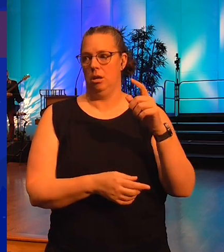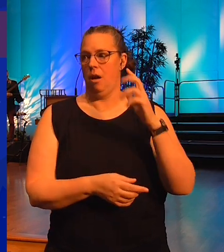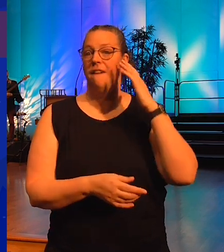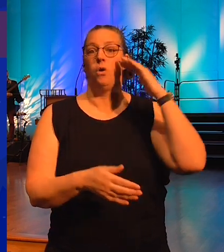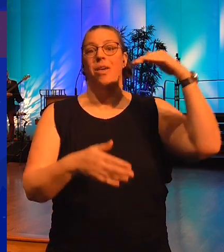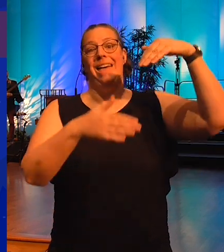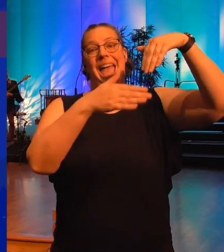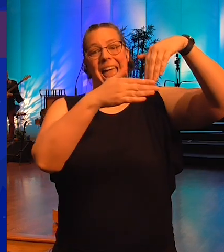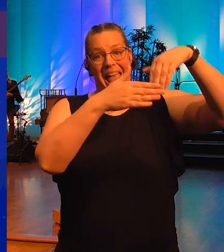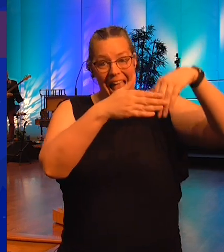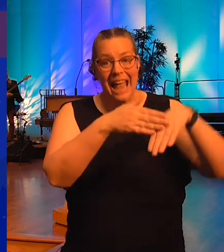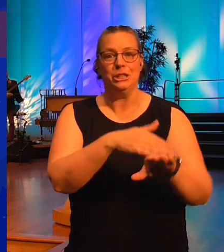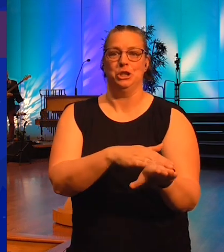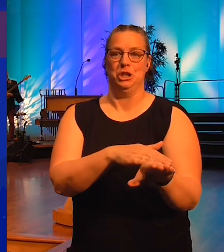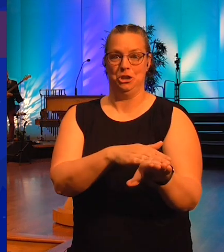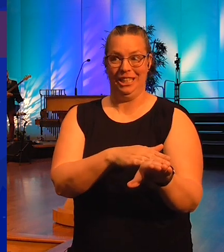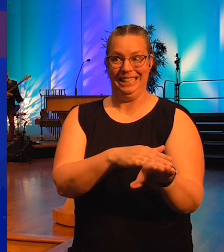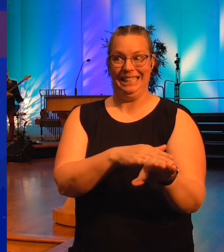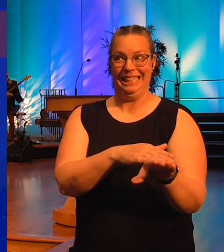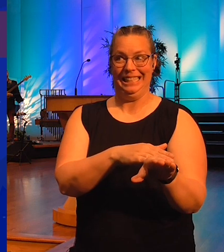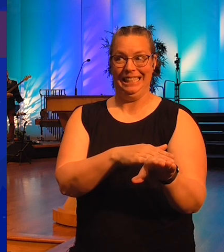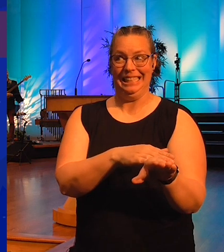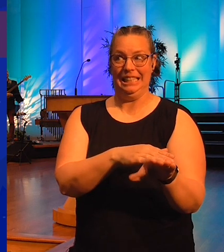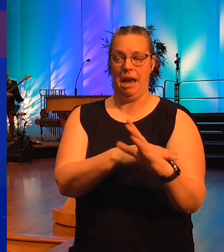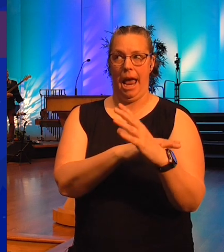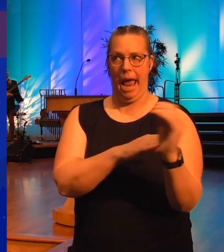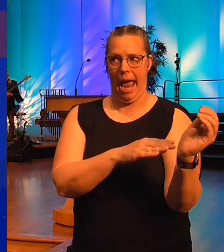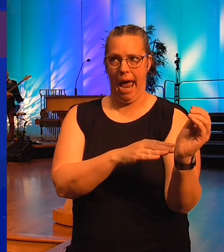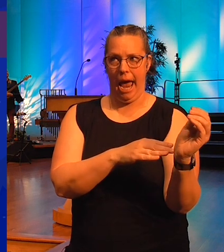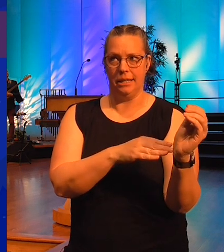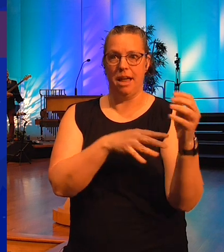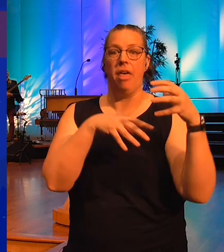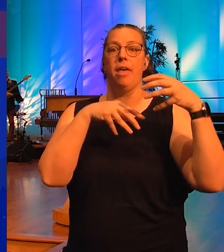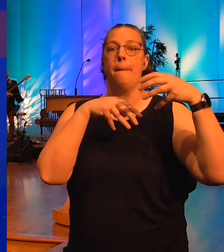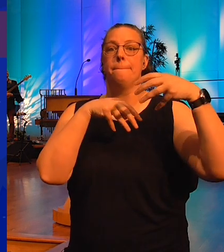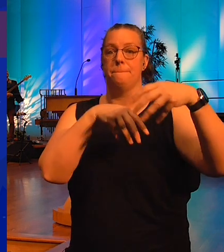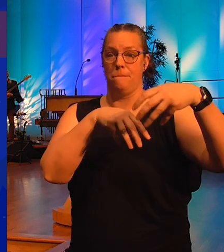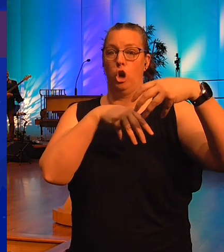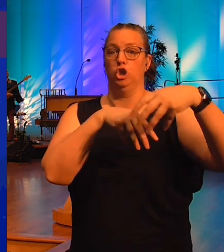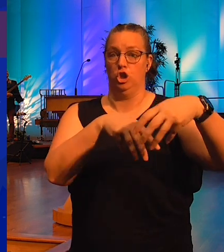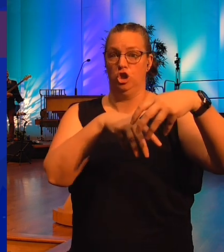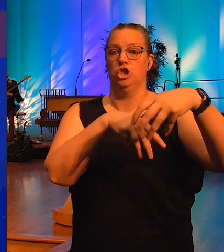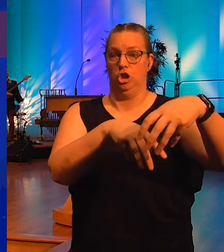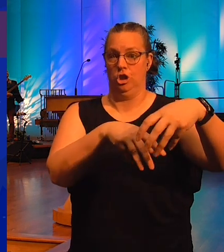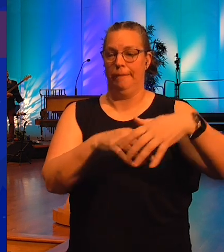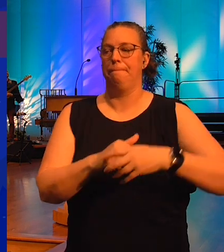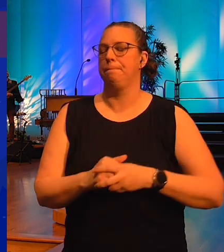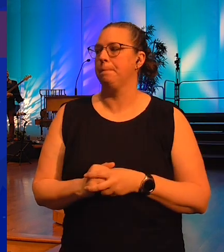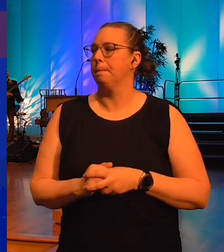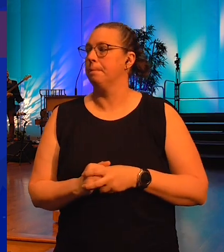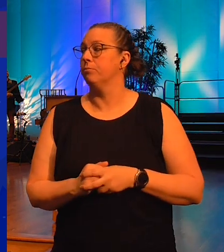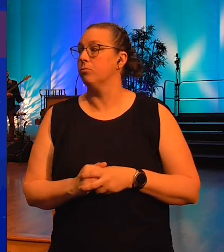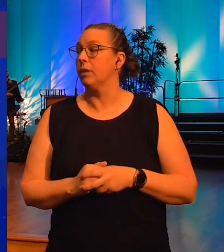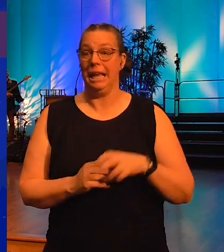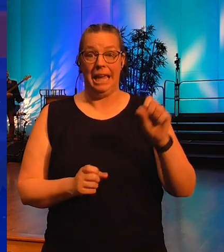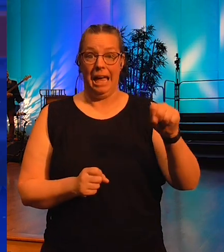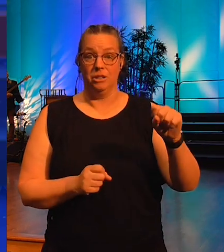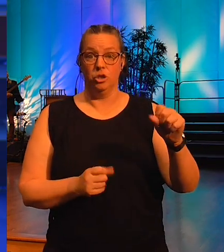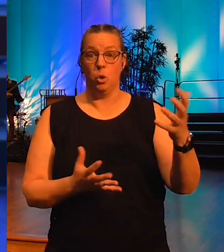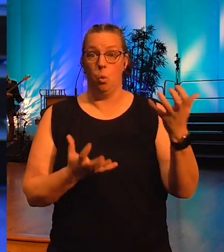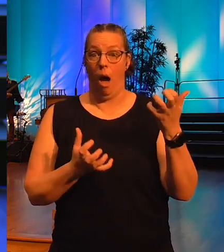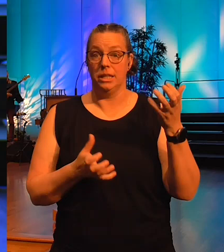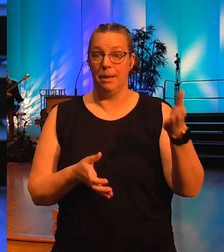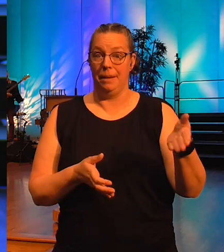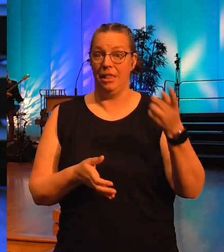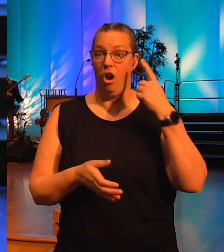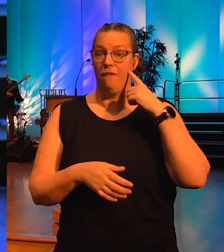entry and uh the the the march in of the Nations yeah so you want to be there for 7 o' for that